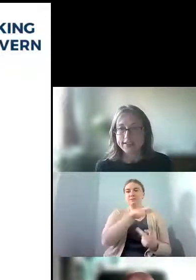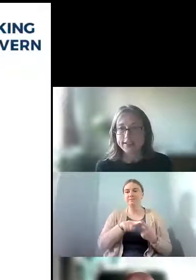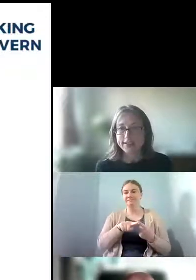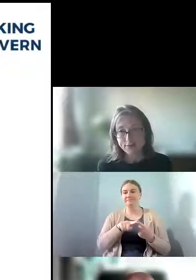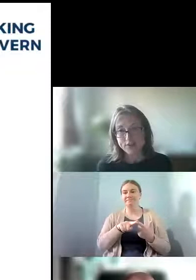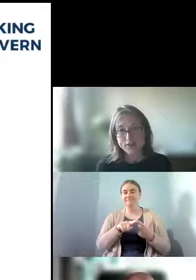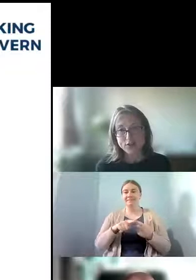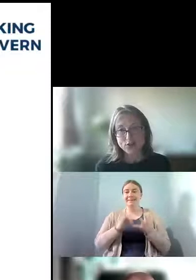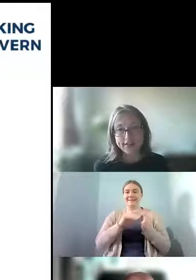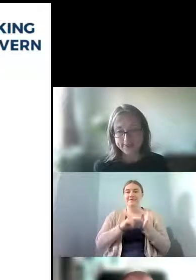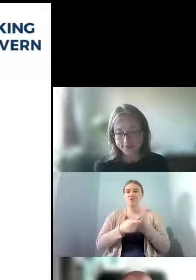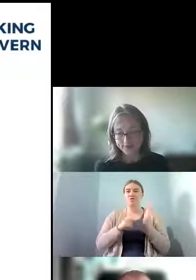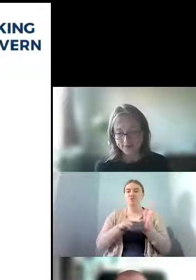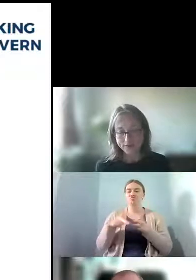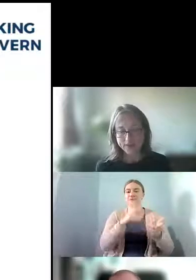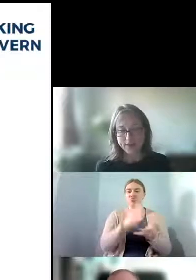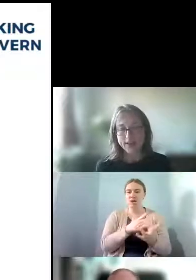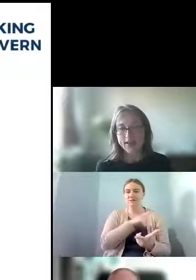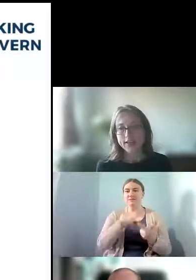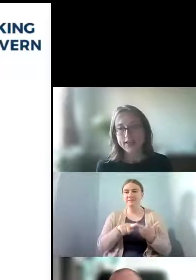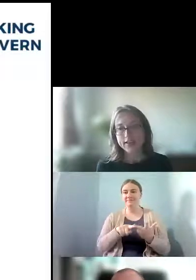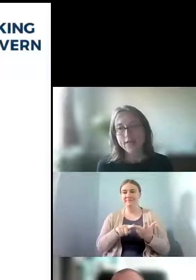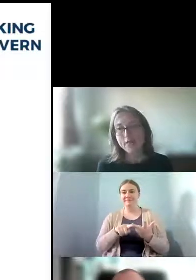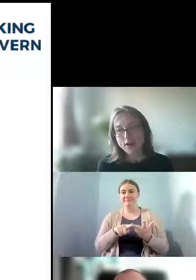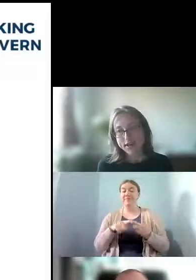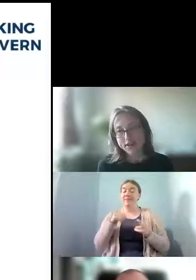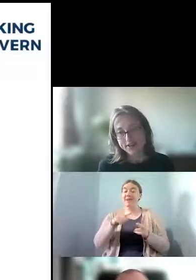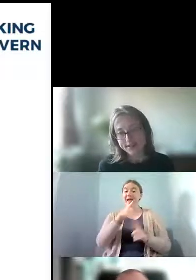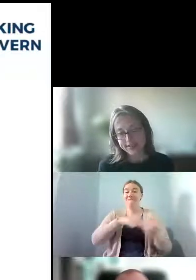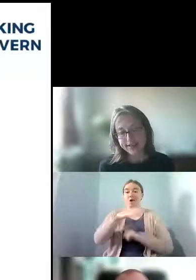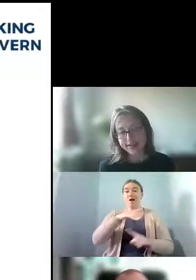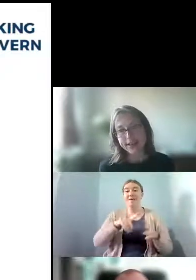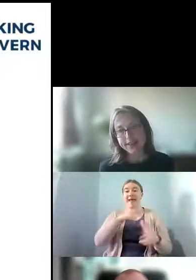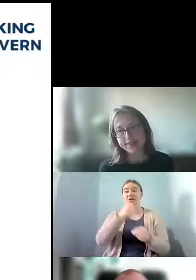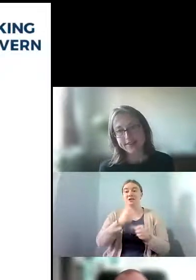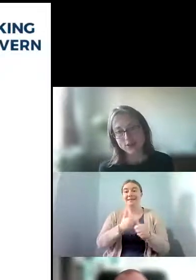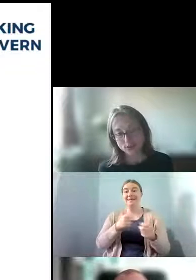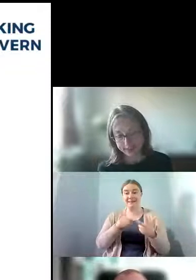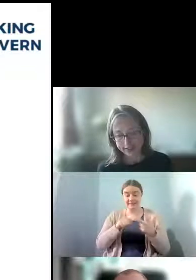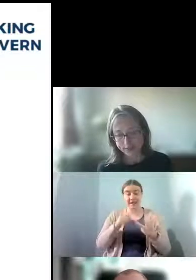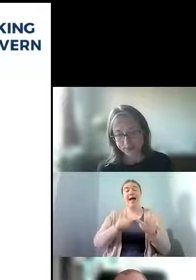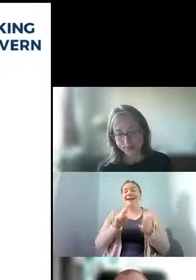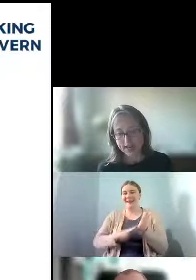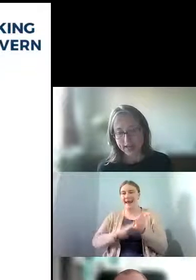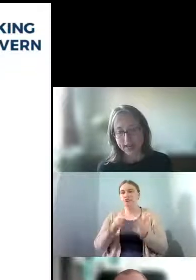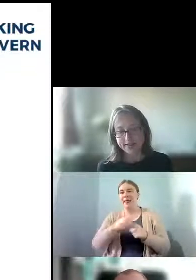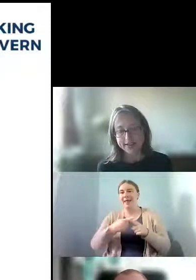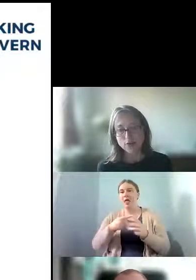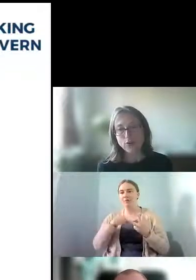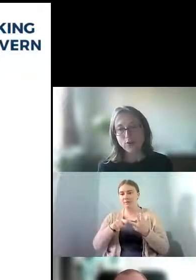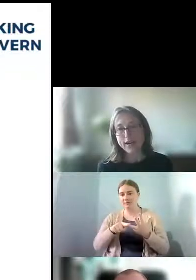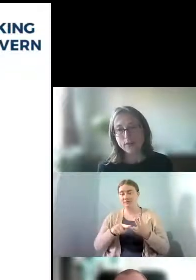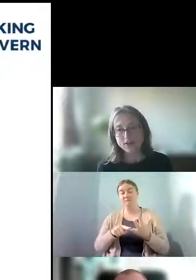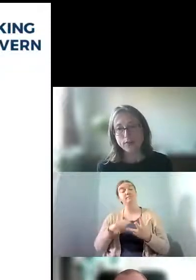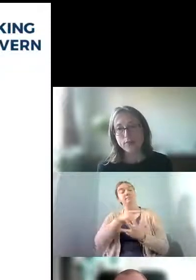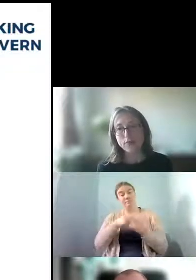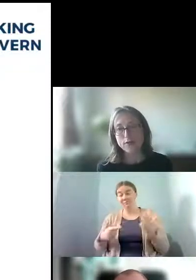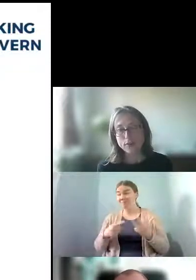severn rivers trust the environment agency and natural england and it's all made possible from